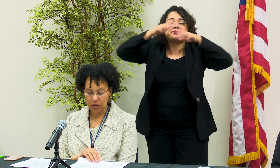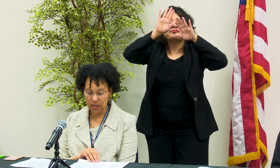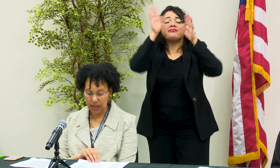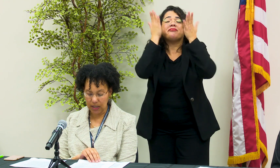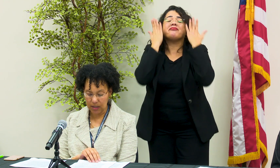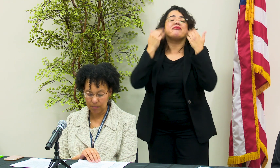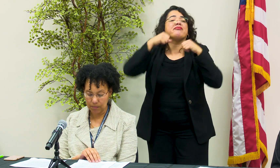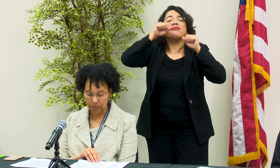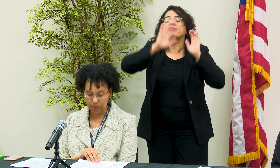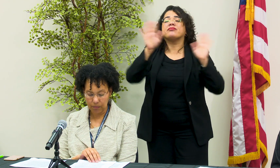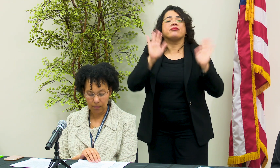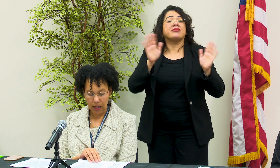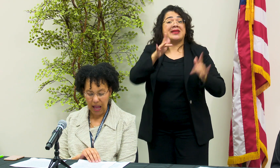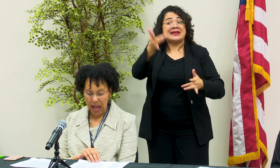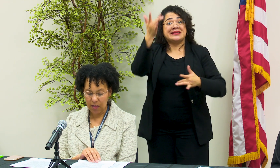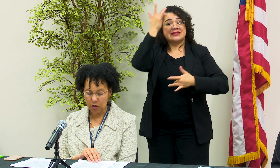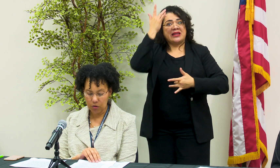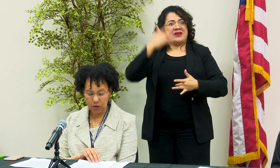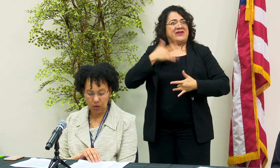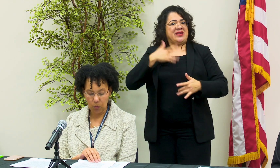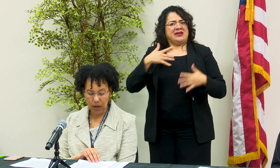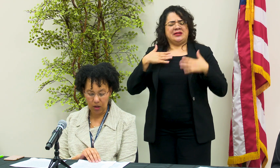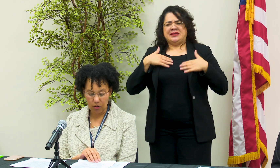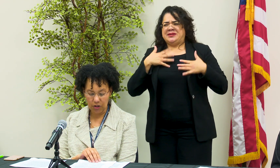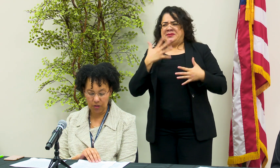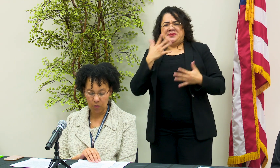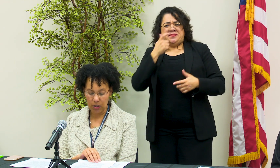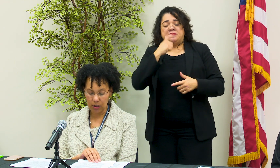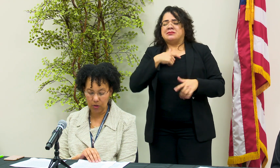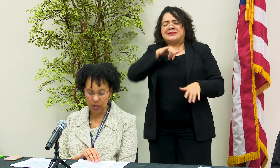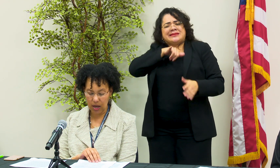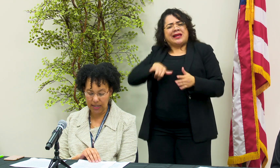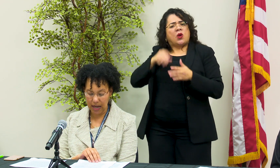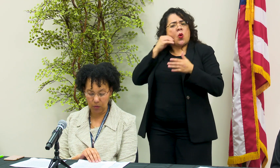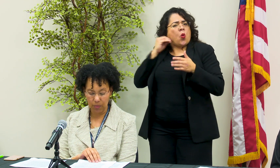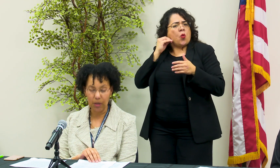you're sick and those who are well should avoid close contact with people